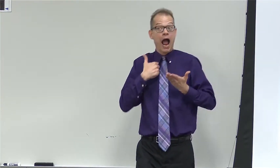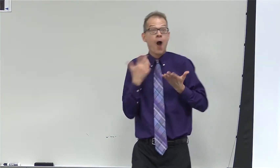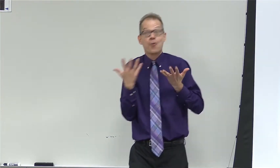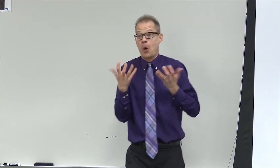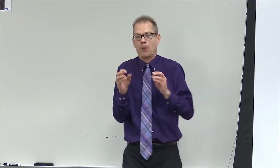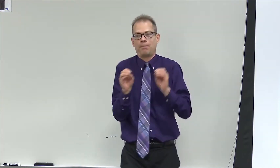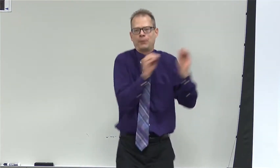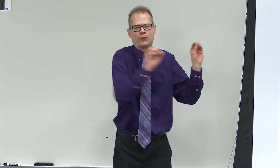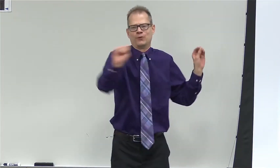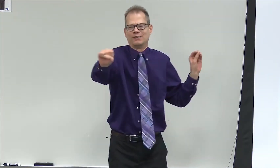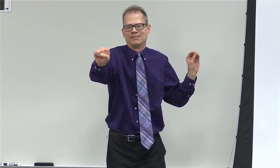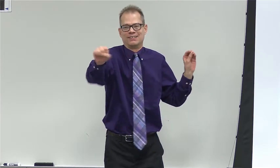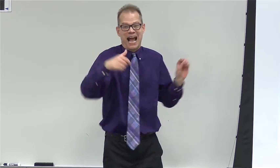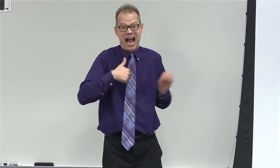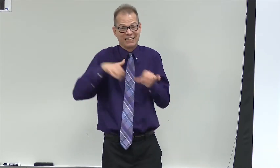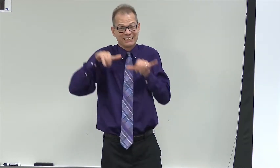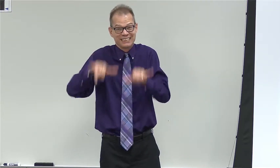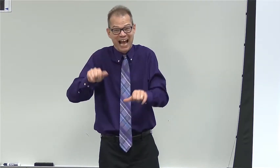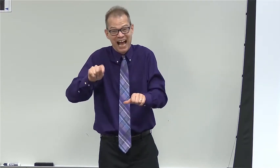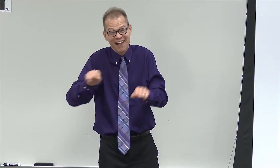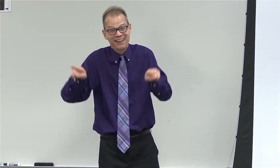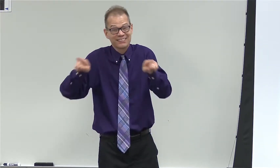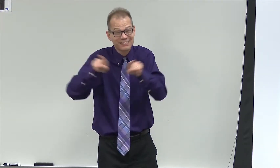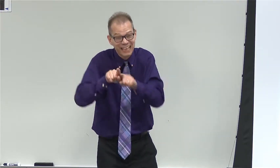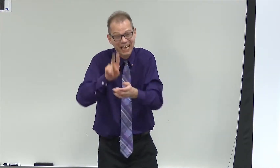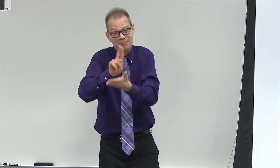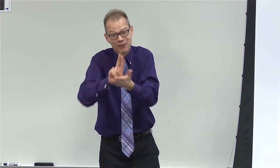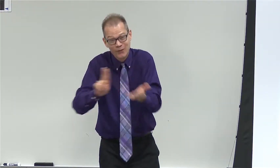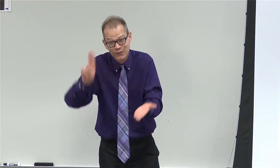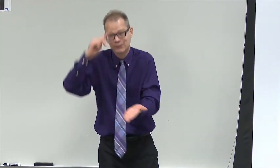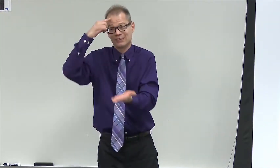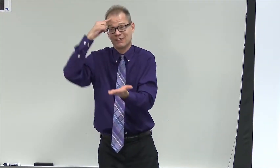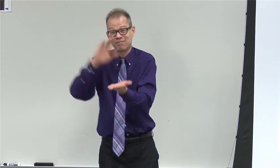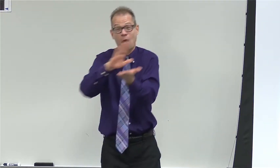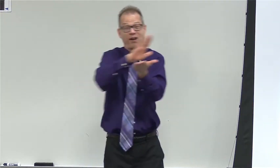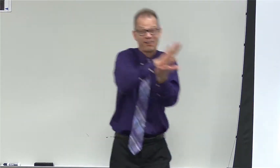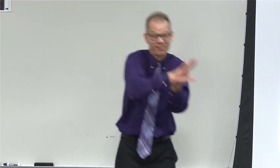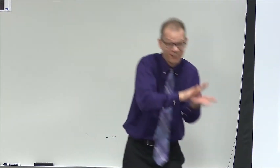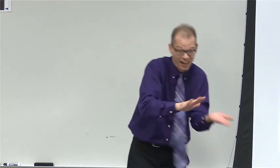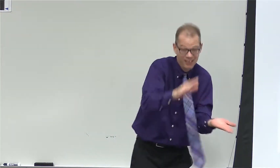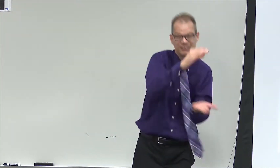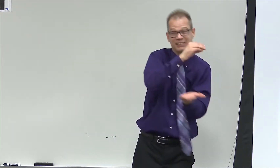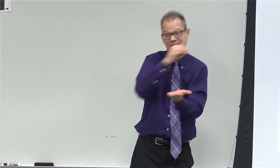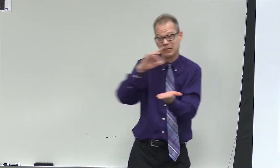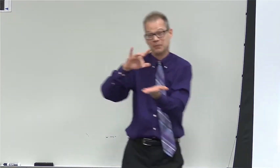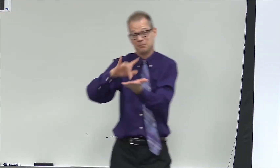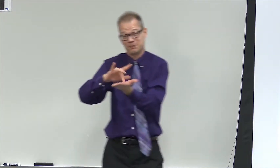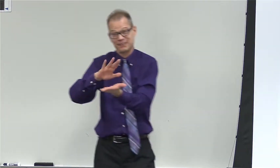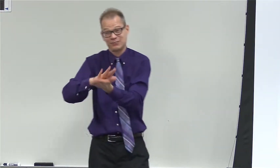I wanted to move indeed, but, you know, I stayed at the same university for my undergraduate degree